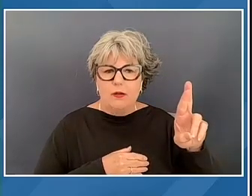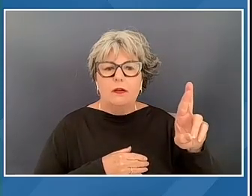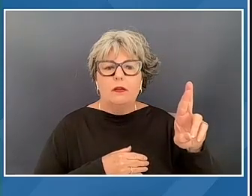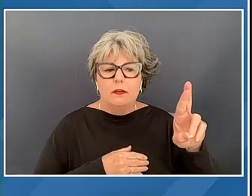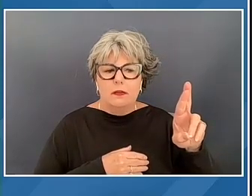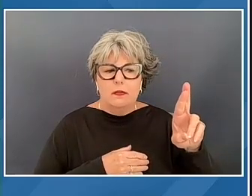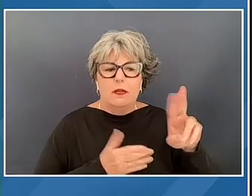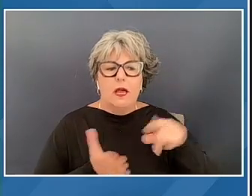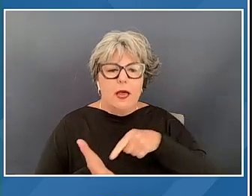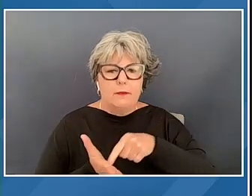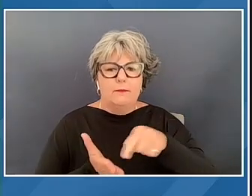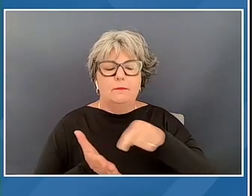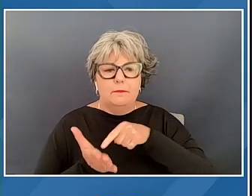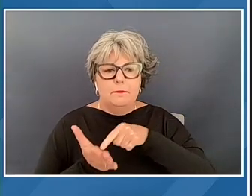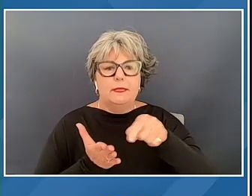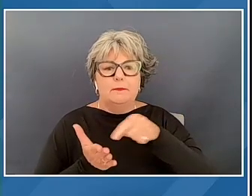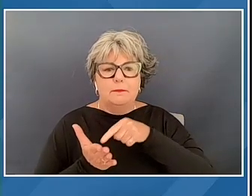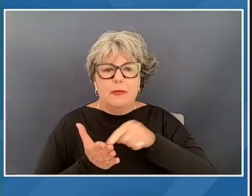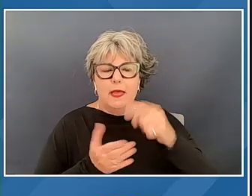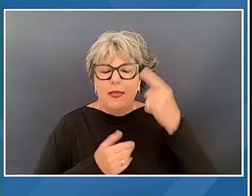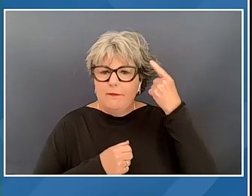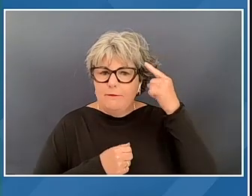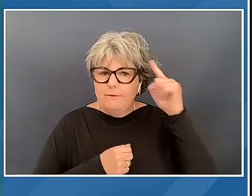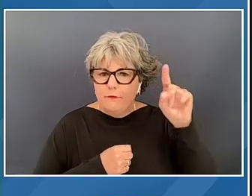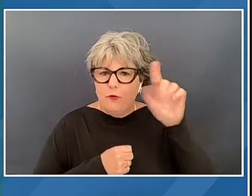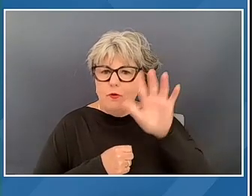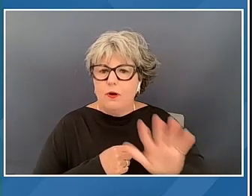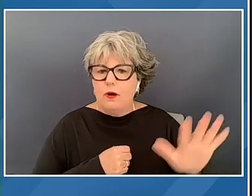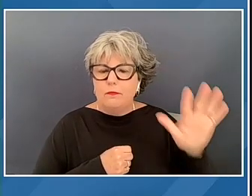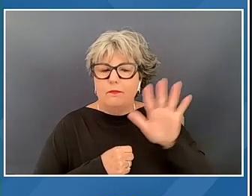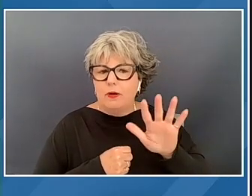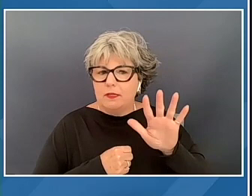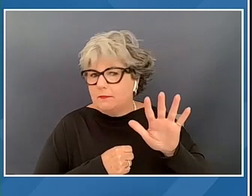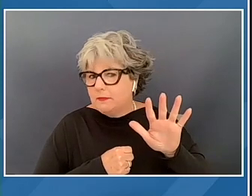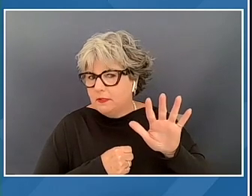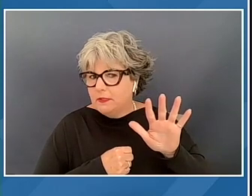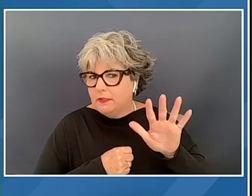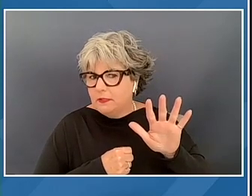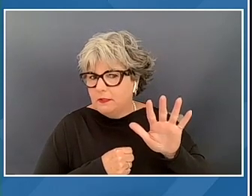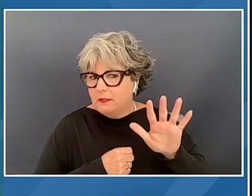for approximately- since 2004.